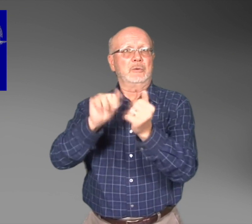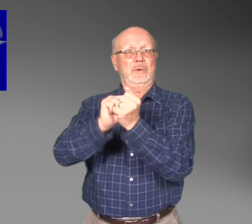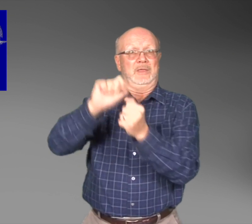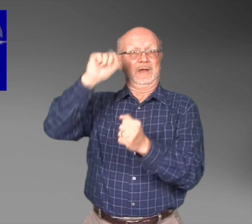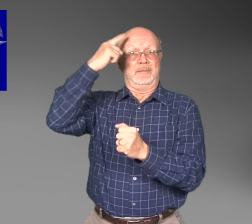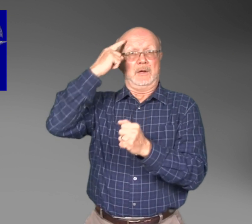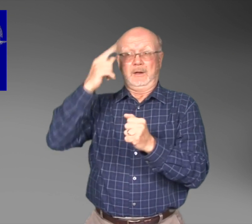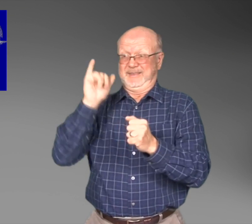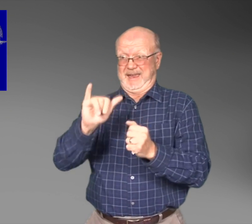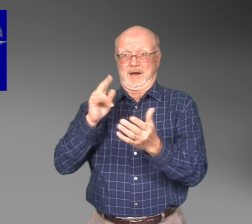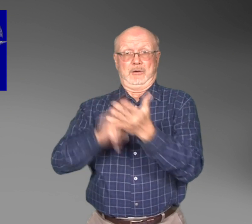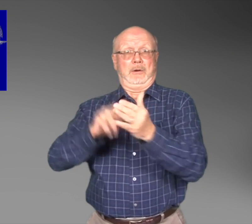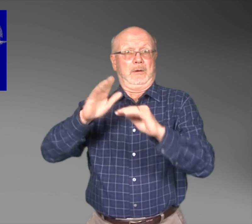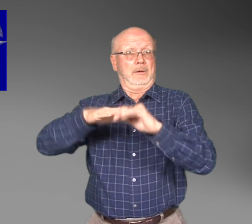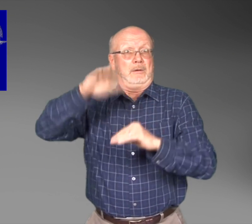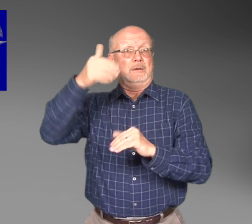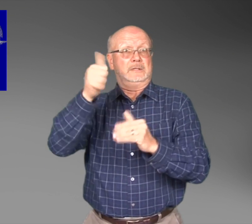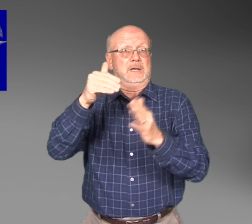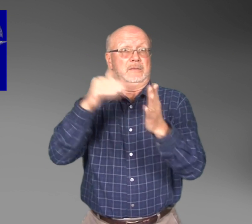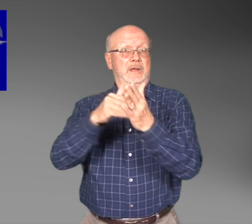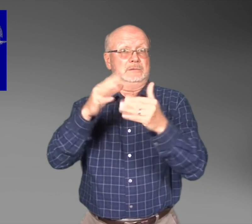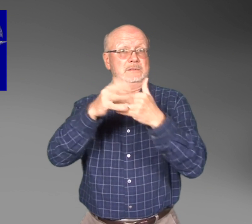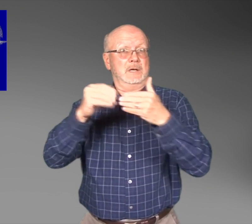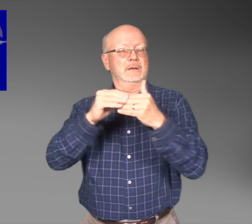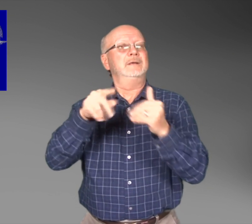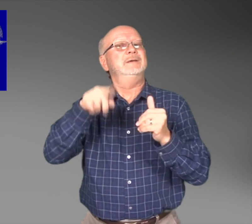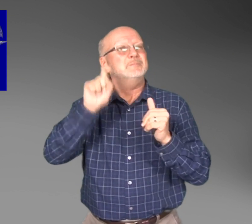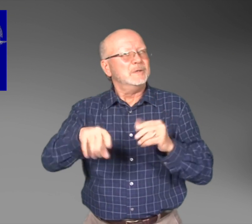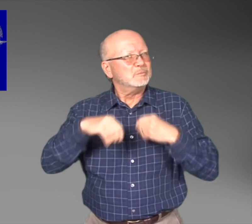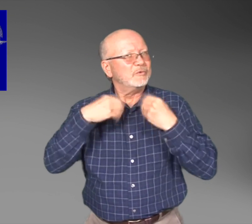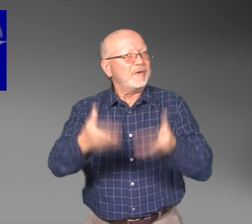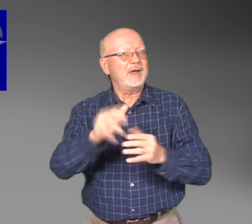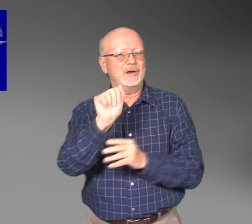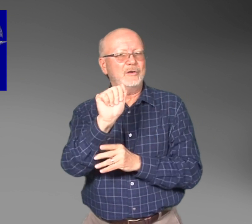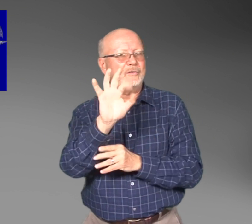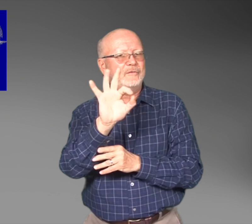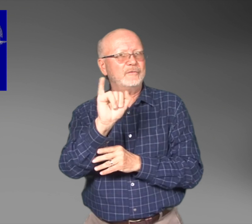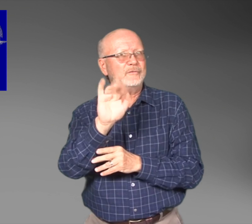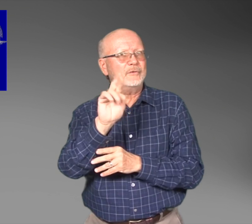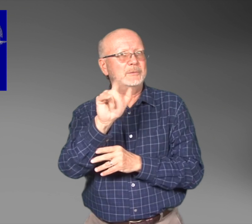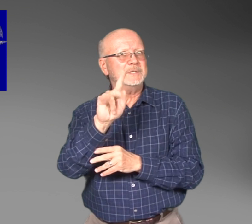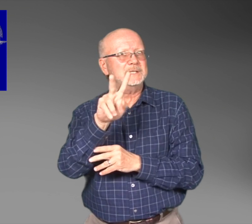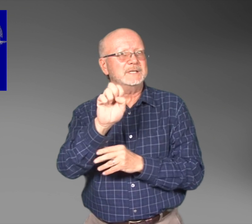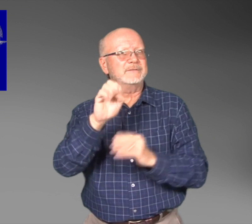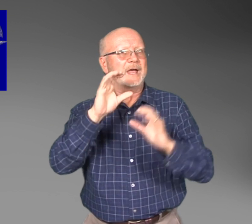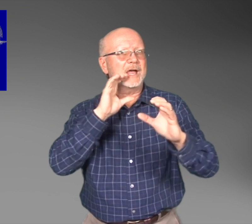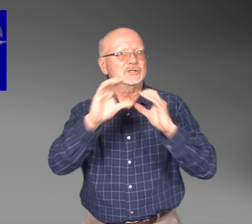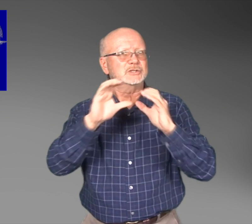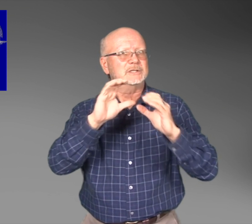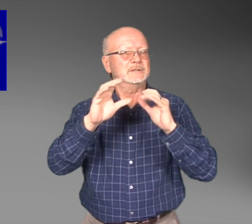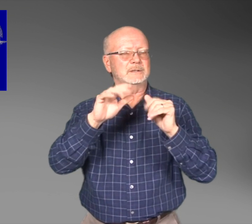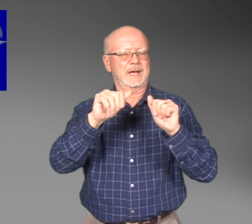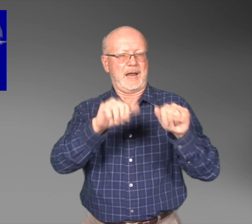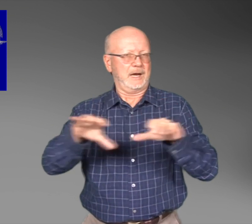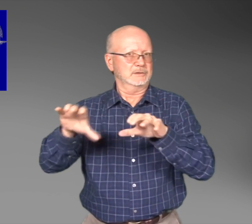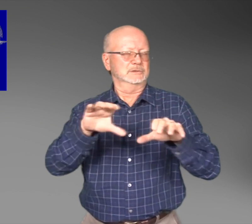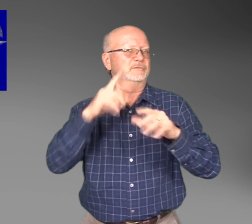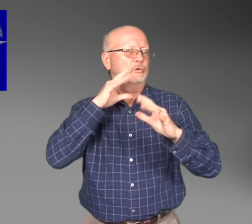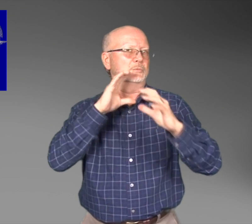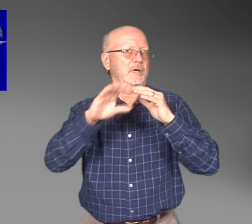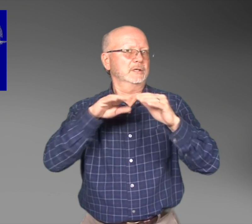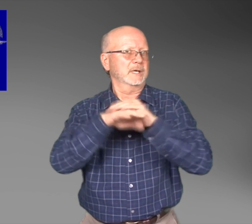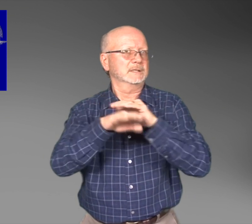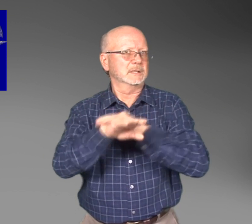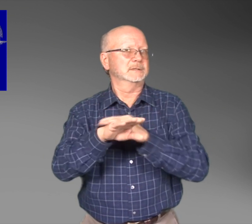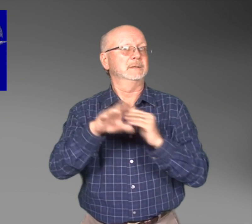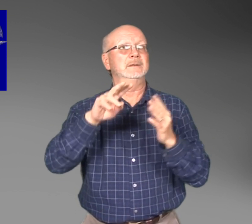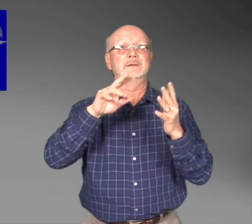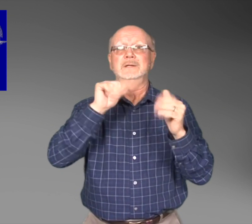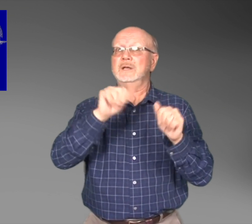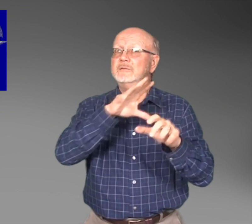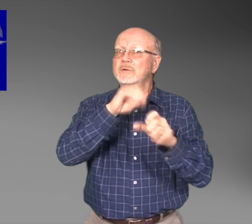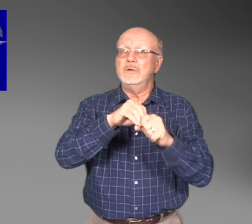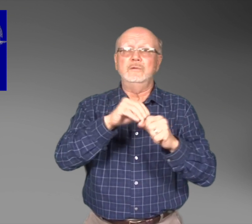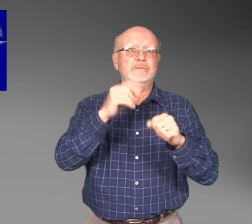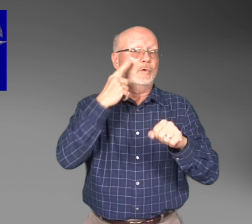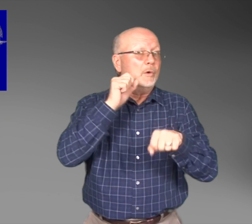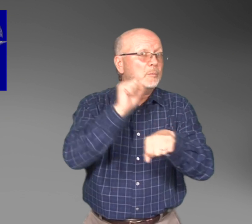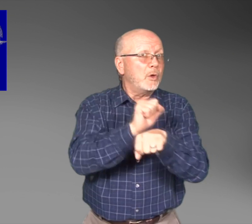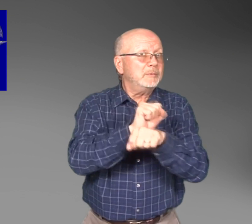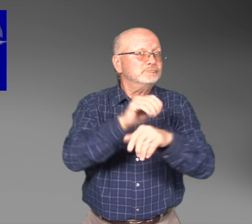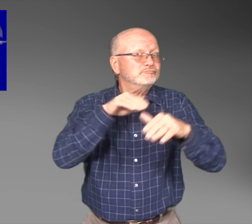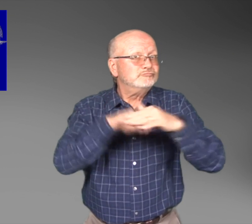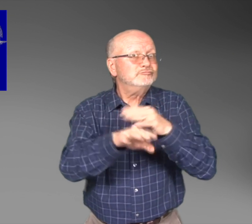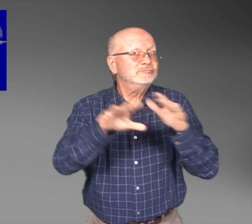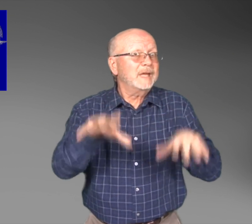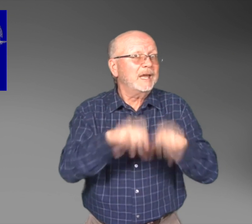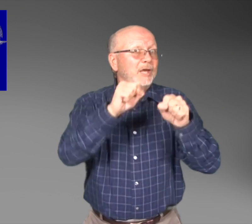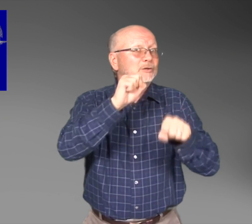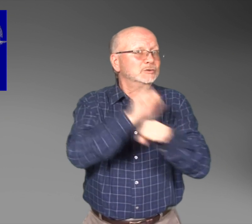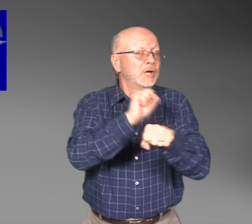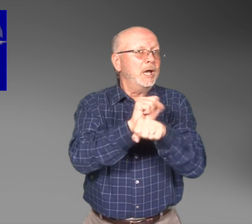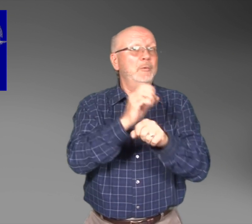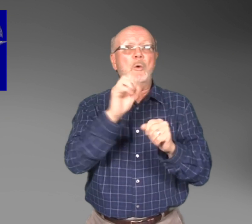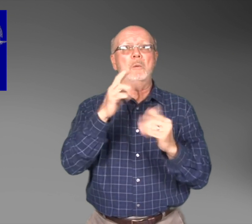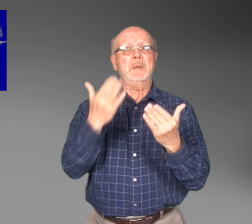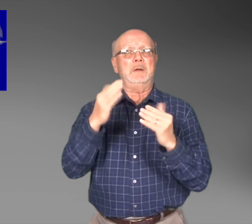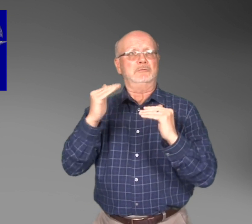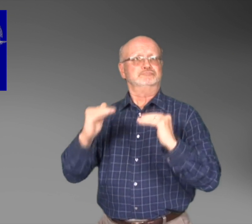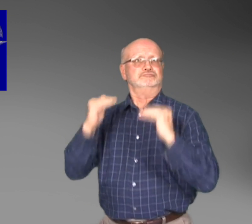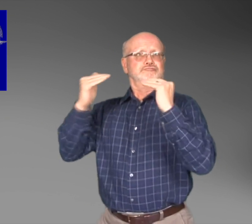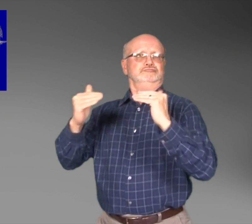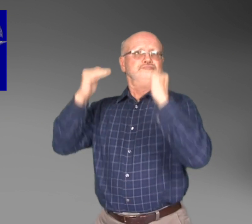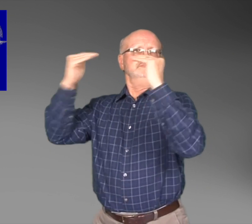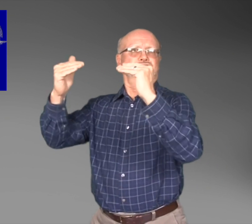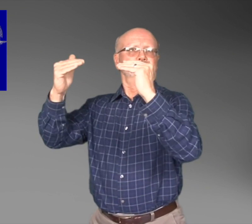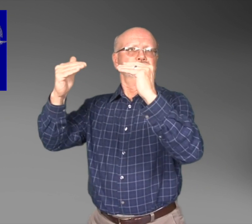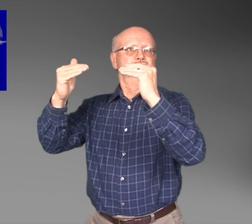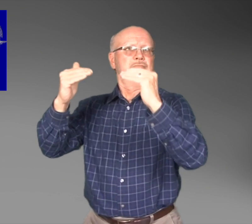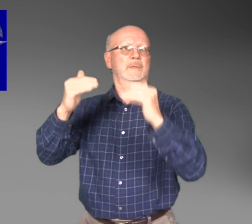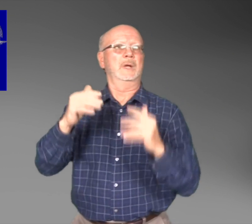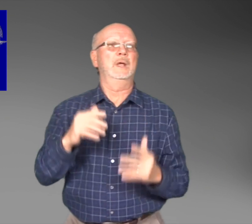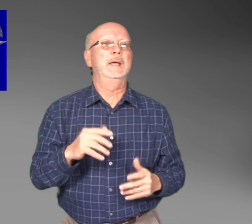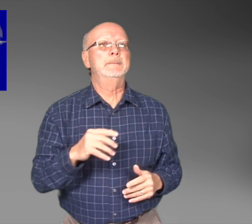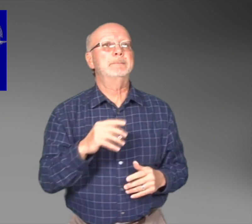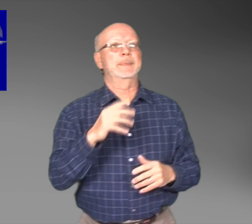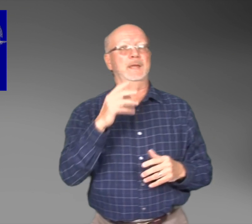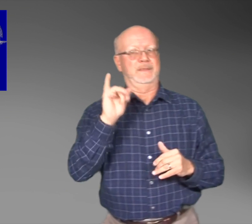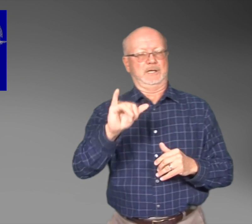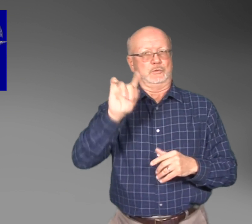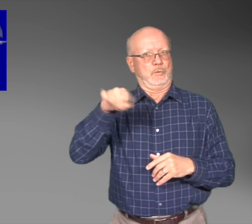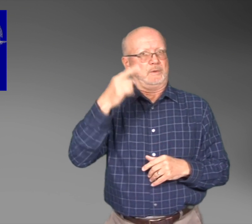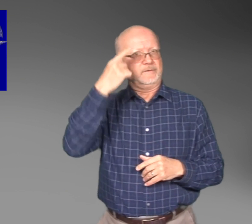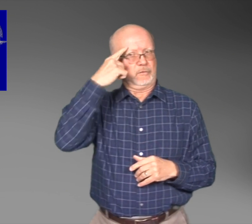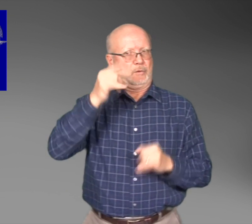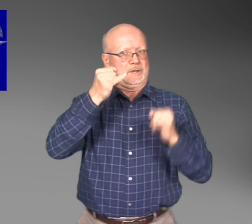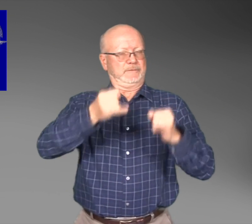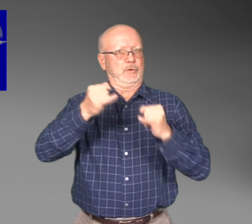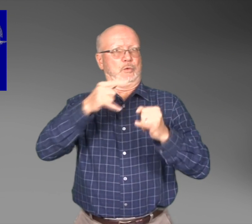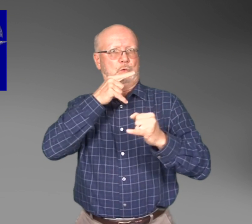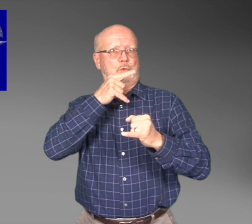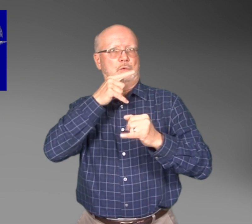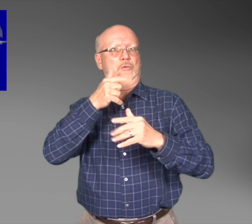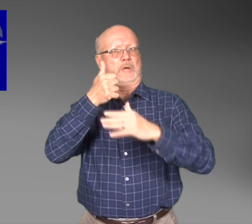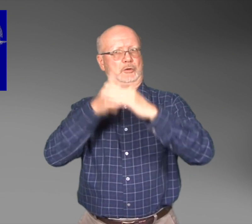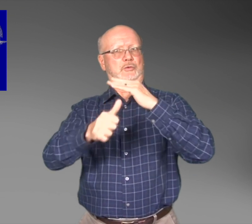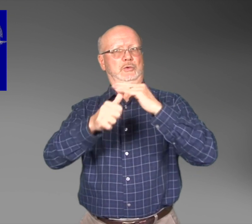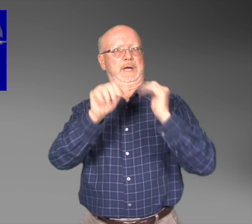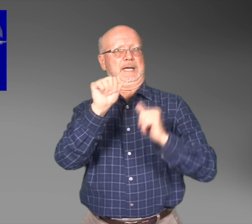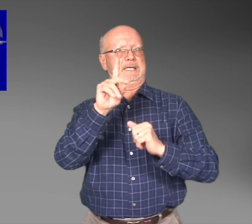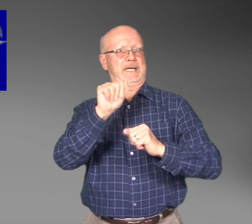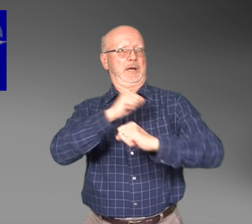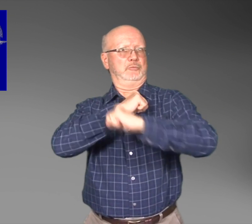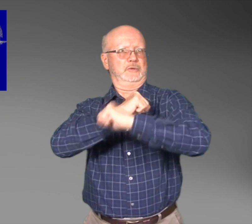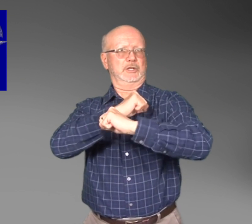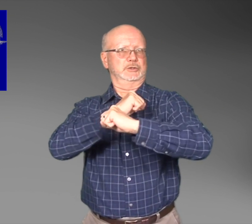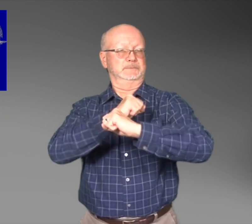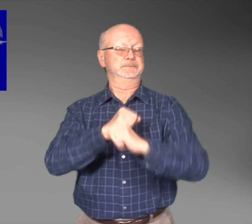and advancement to employment for individuals who are protected by ADA laws.